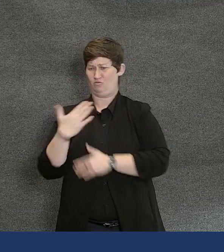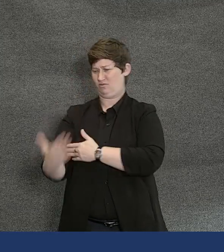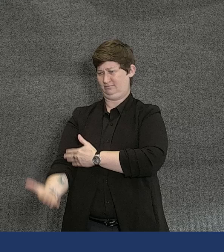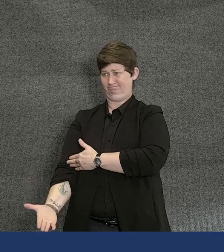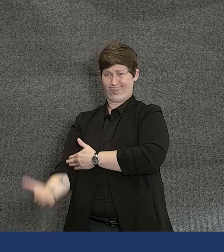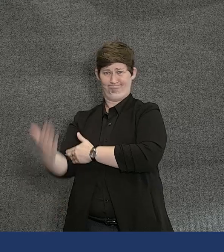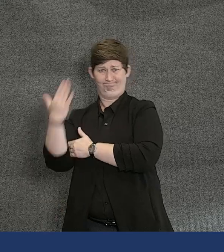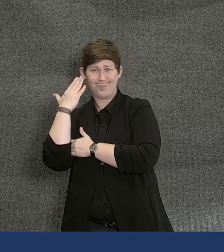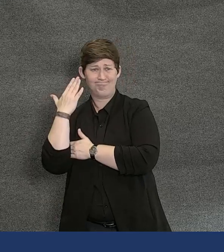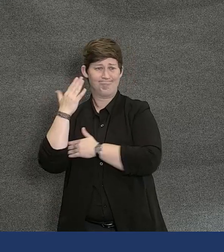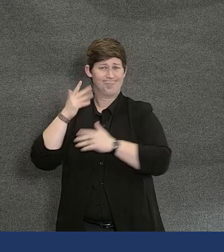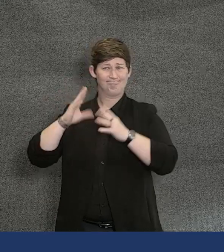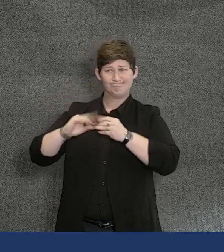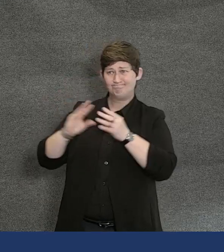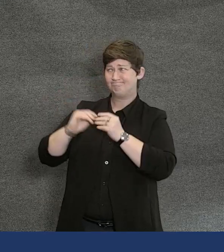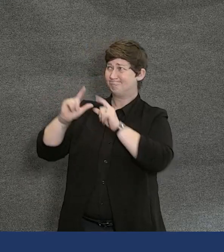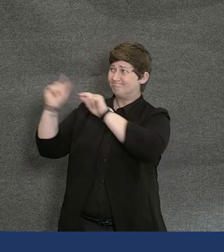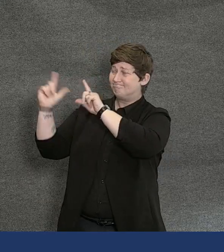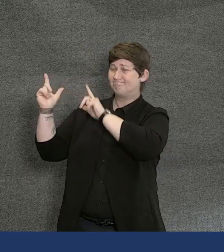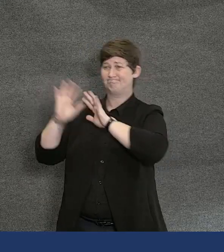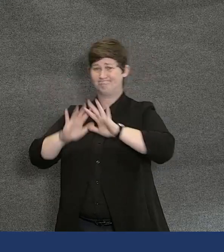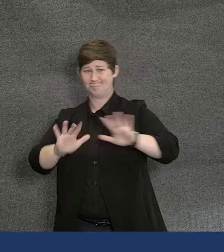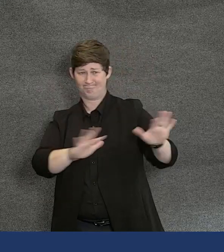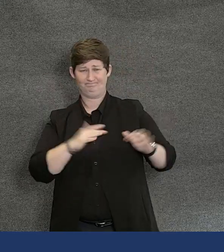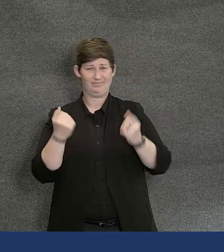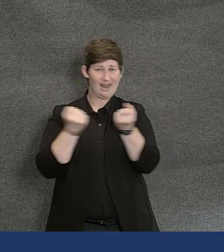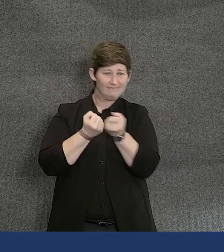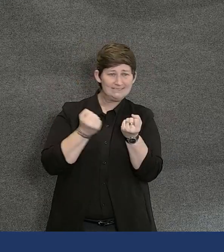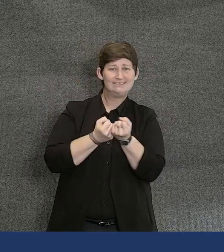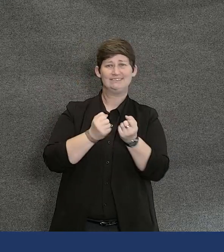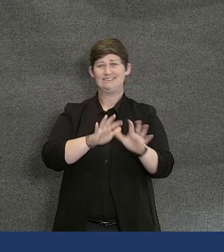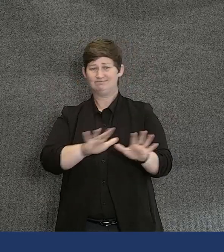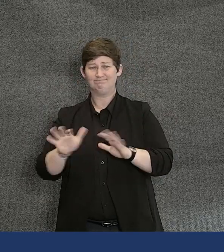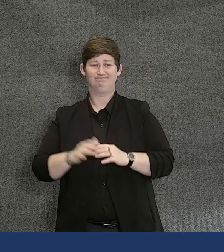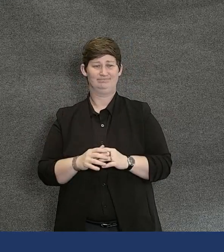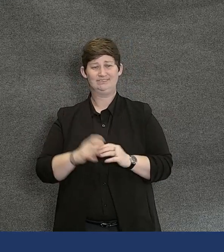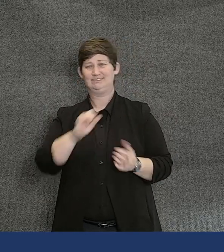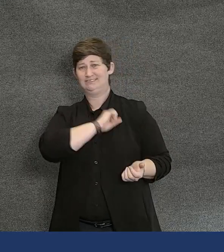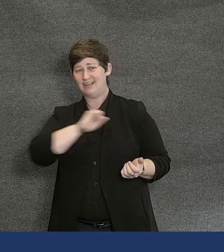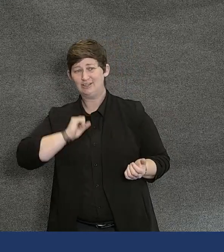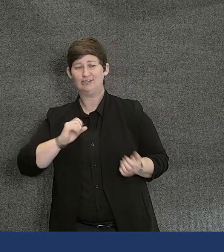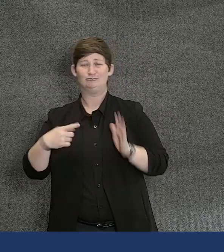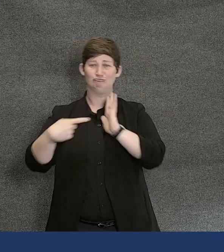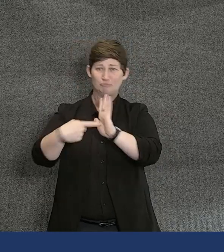We've had passionate advocates, elected officials,